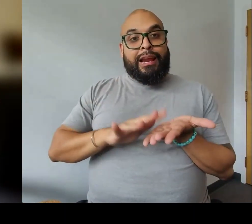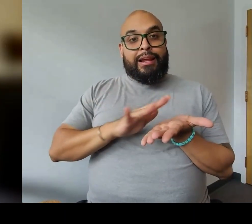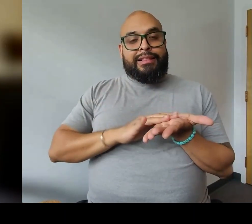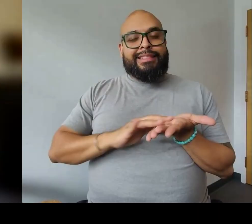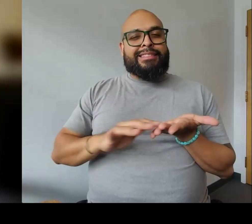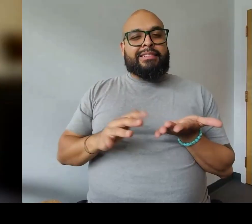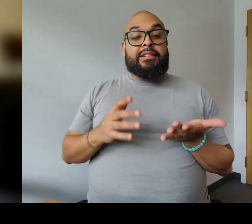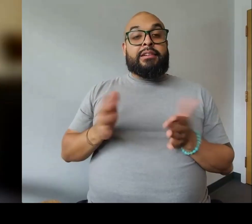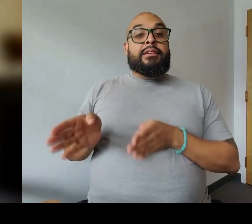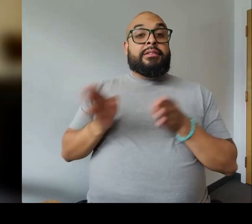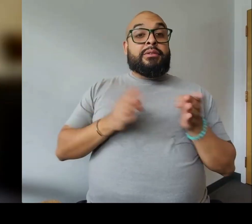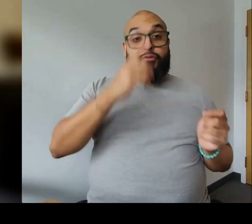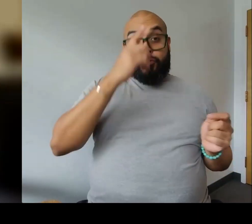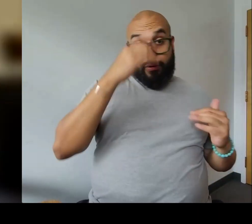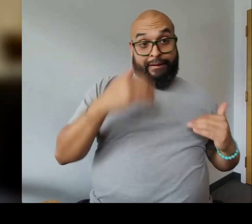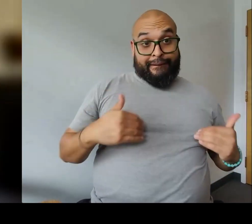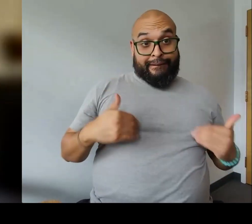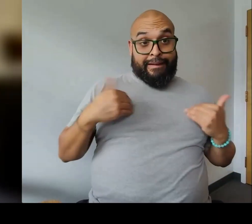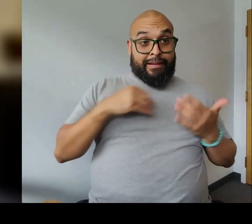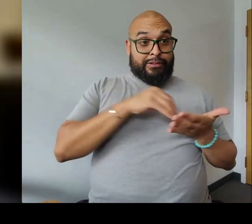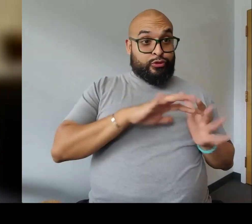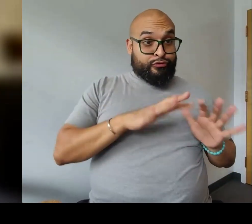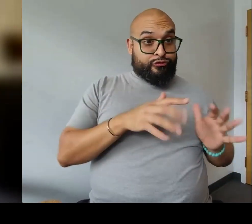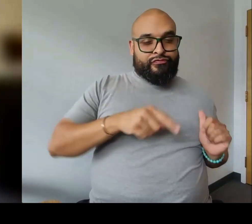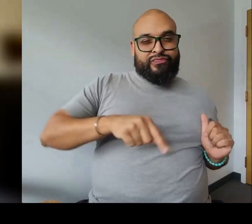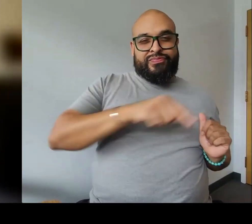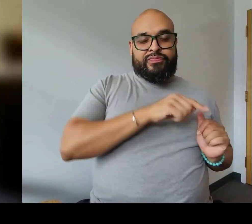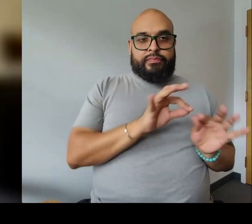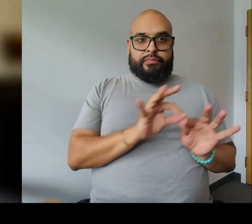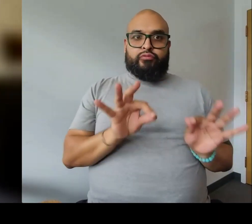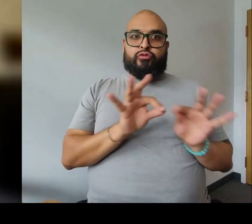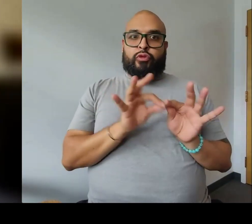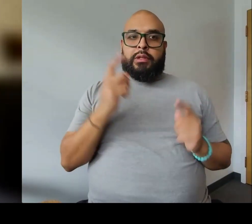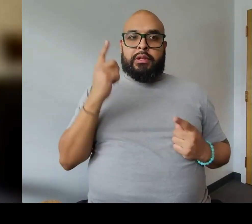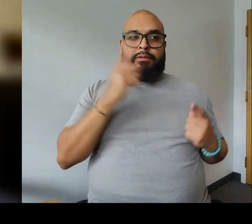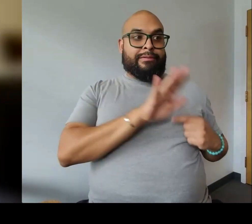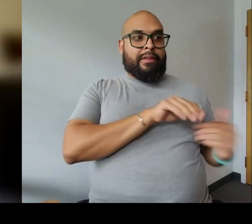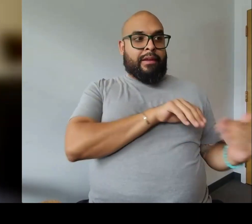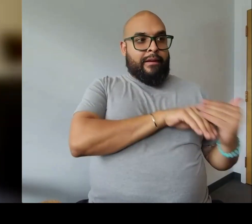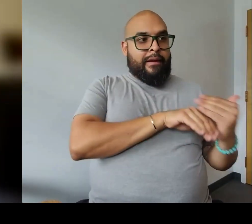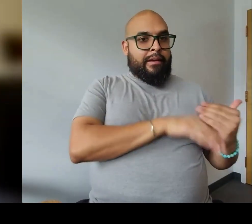For the younger students, it's also important to consider that their access is not the same as text learning.